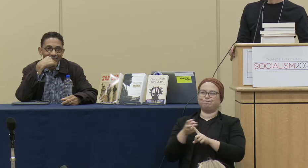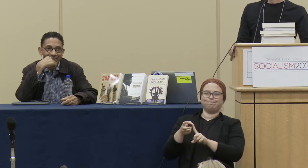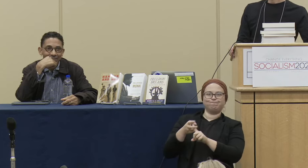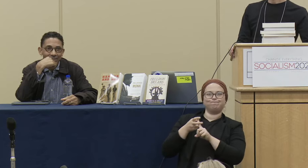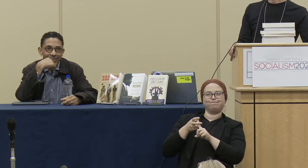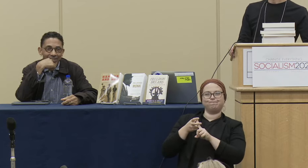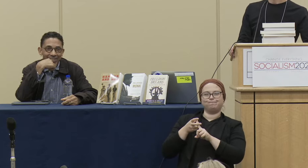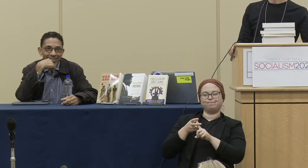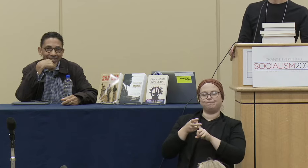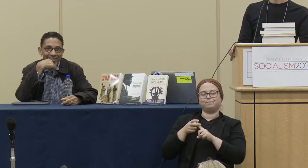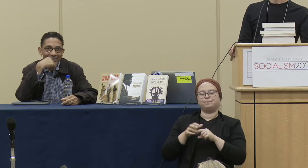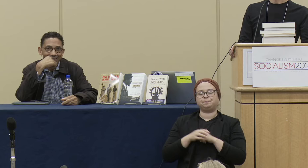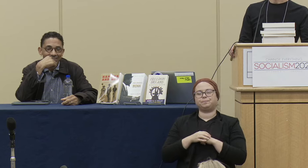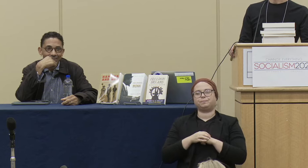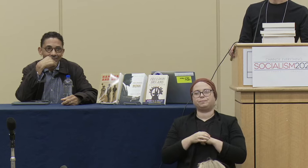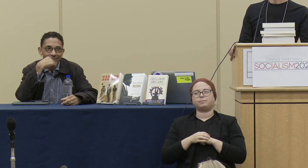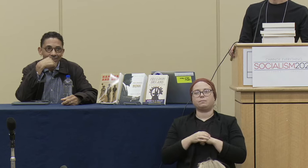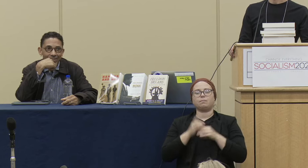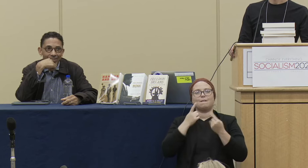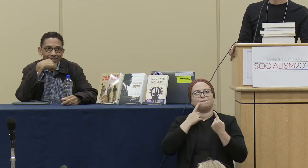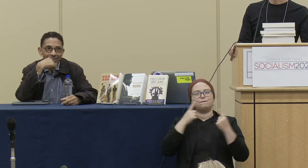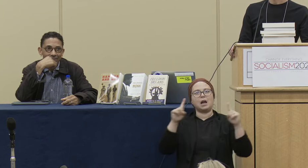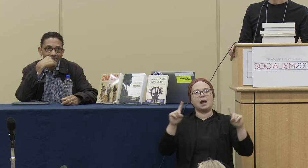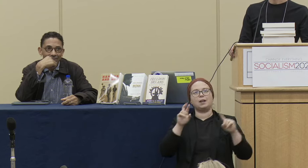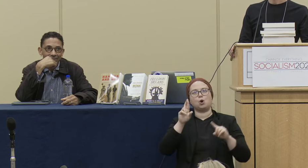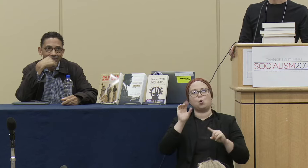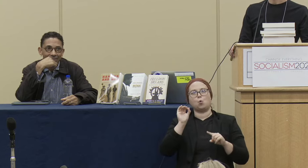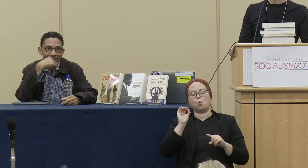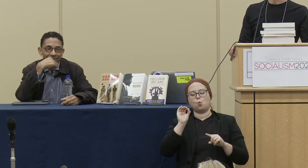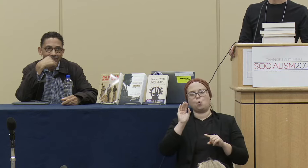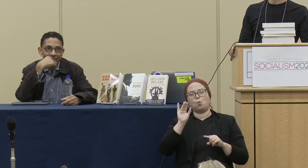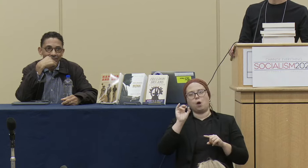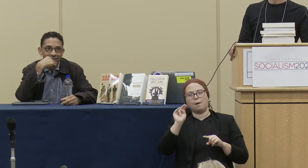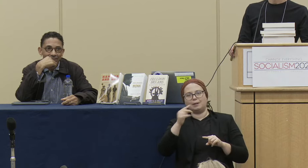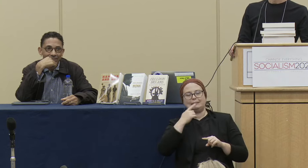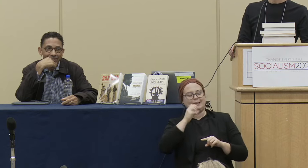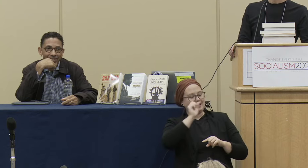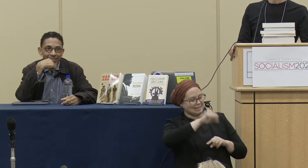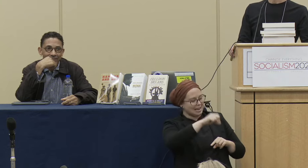individual, and it's been very hard to get on his dance card.